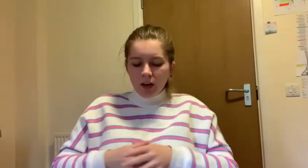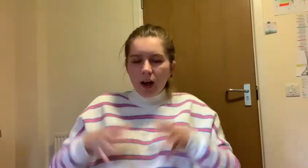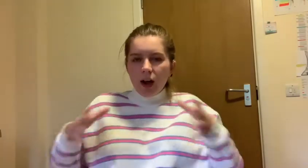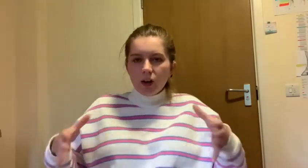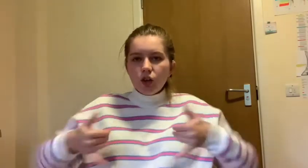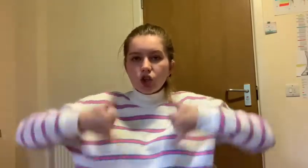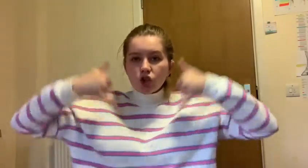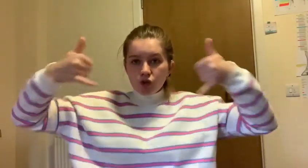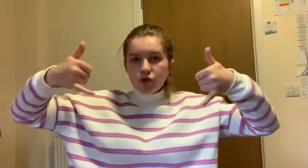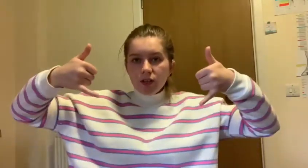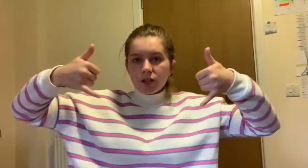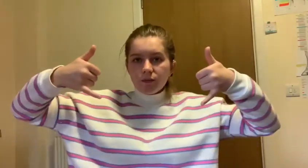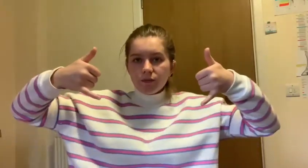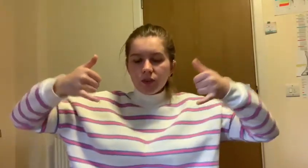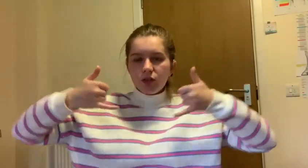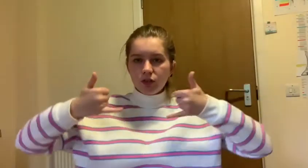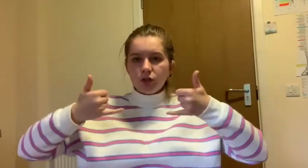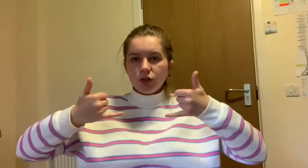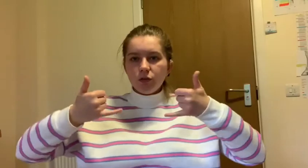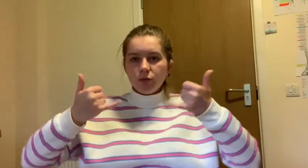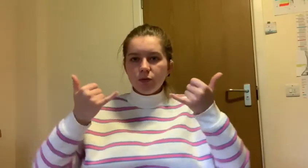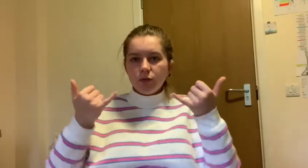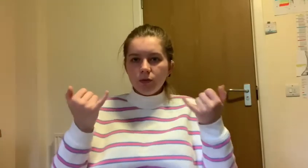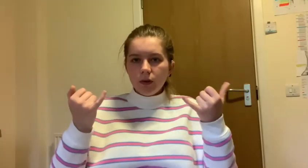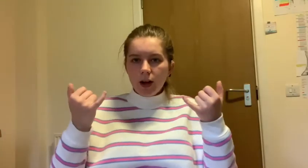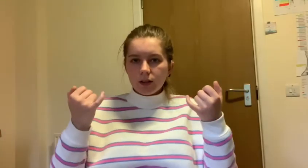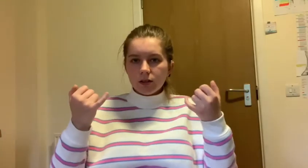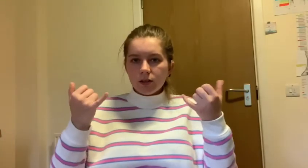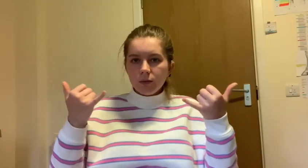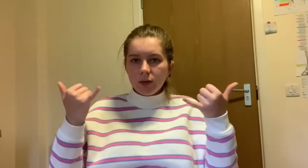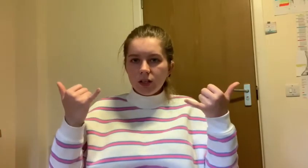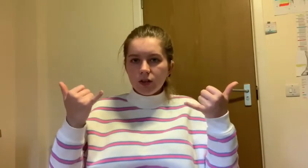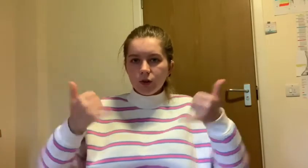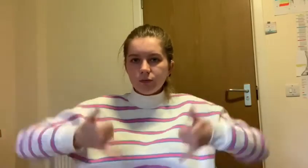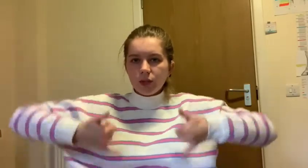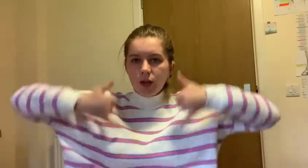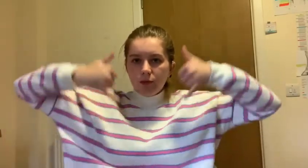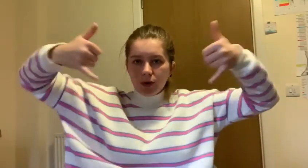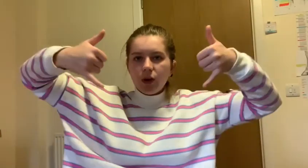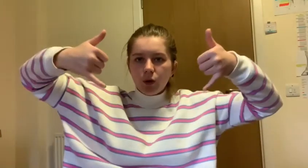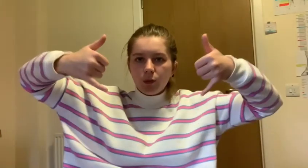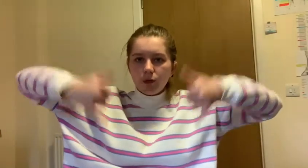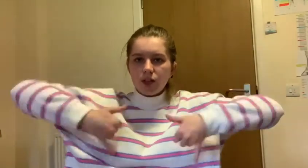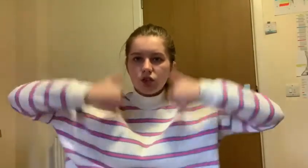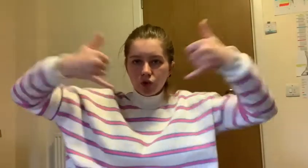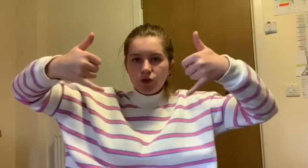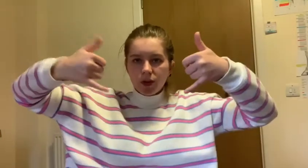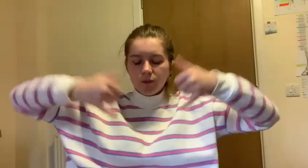"Hella trophies" So you do 2 hands, pinkies and thumbs, bring it up, that's trophy.